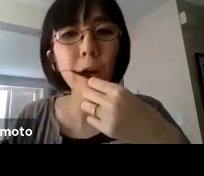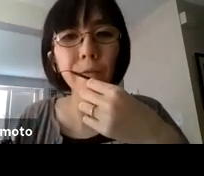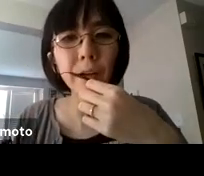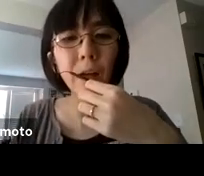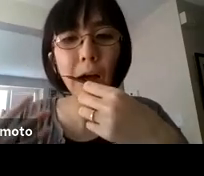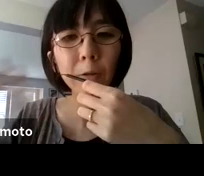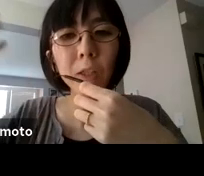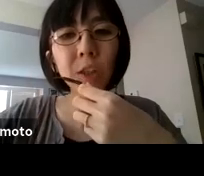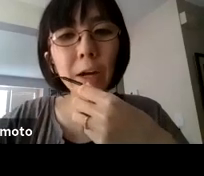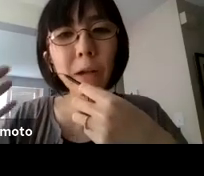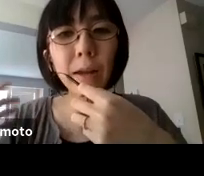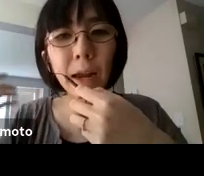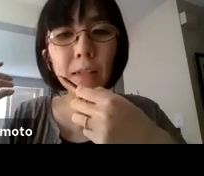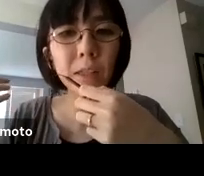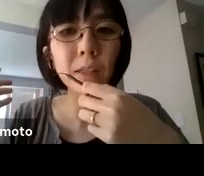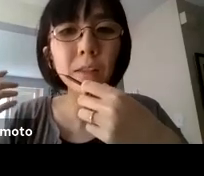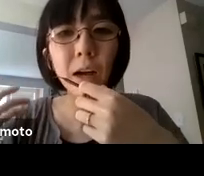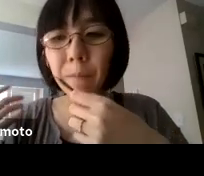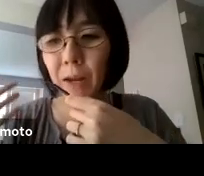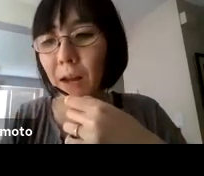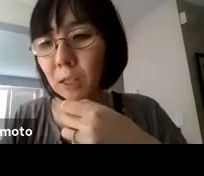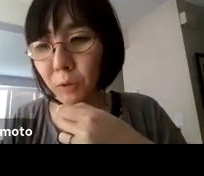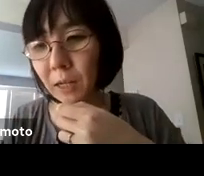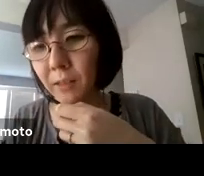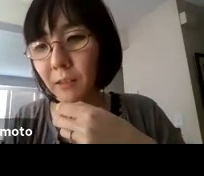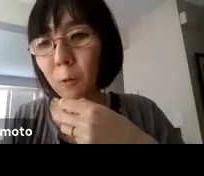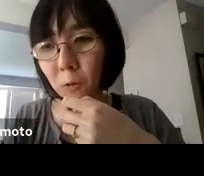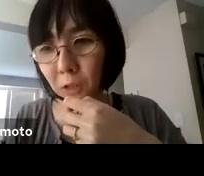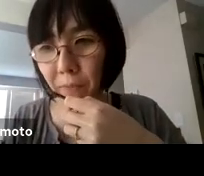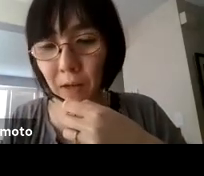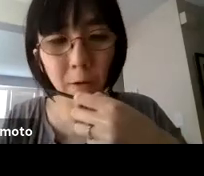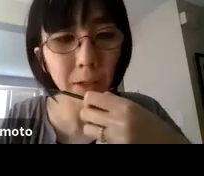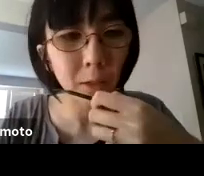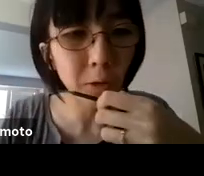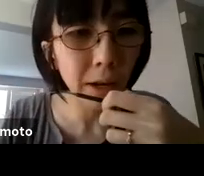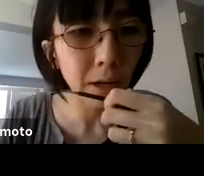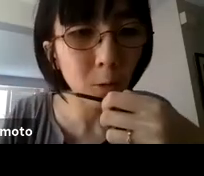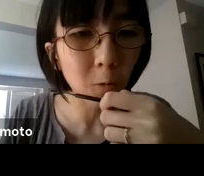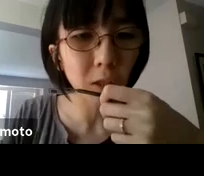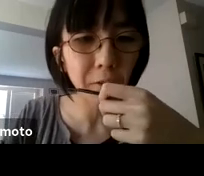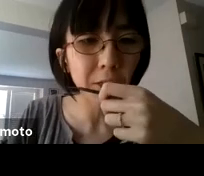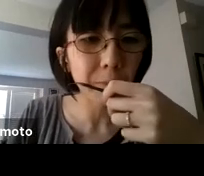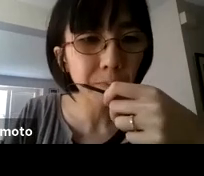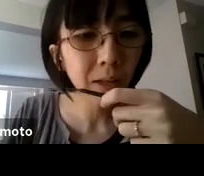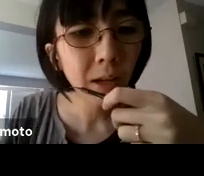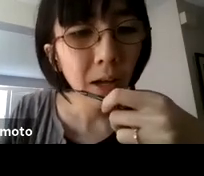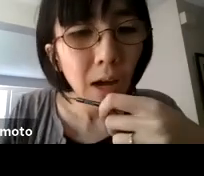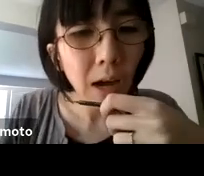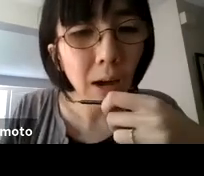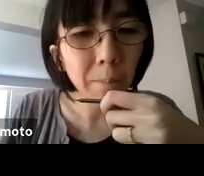that that would affect how the child engages in experience it's also something that we need to take into consideration.